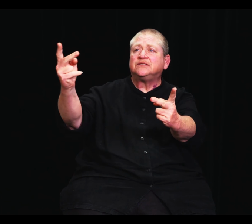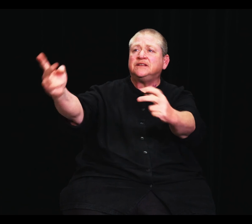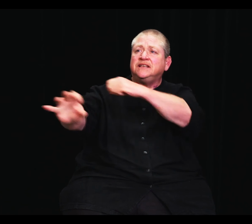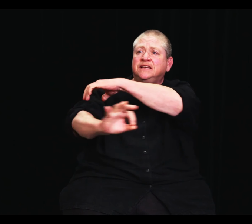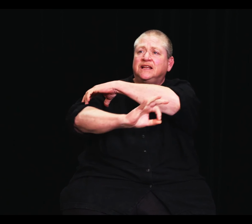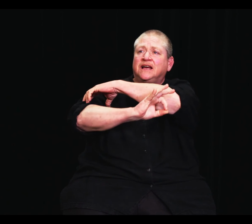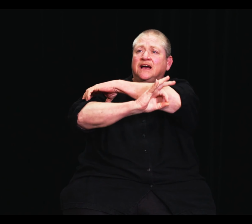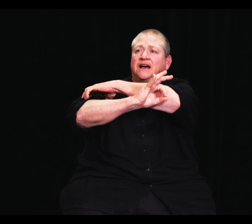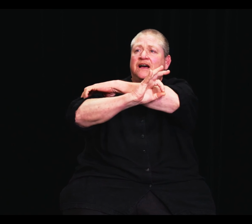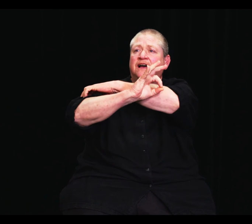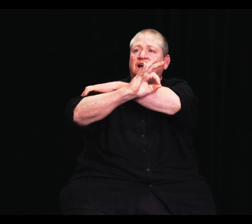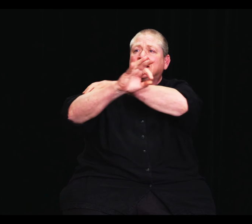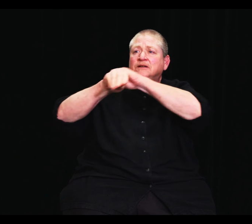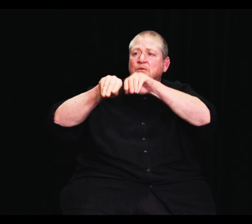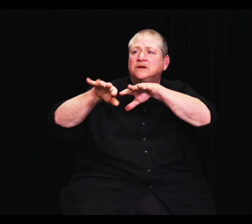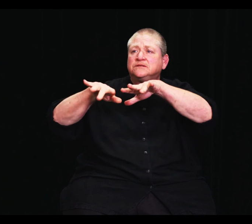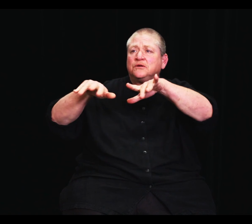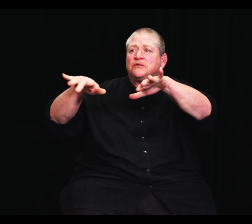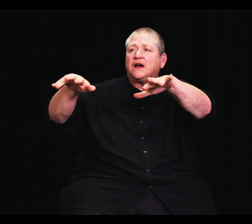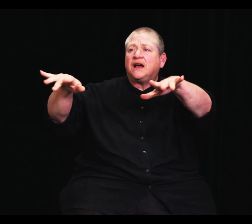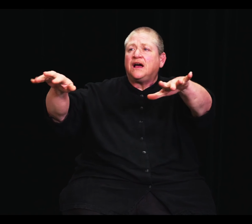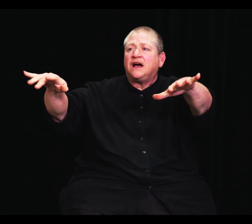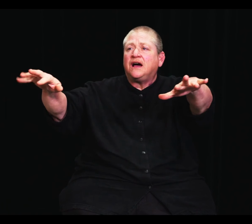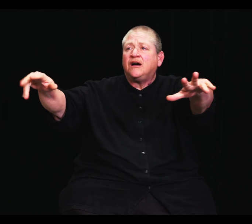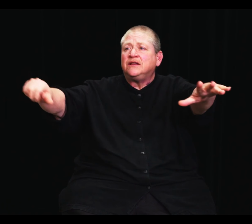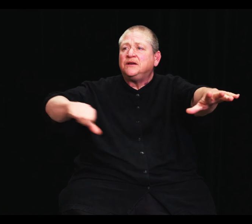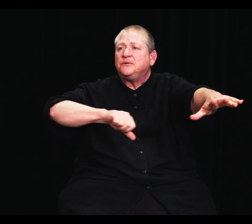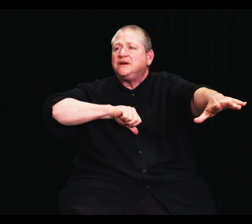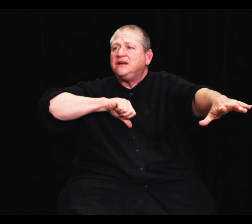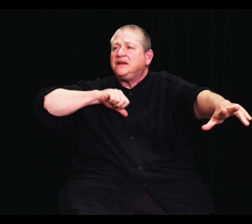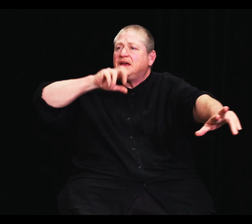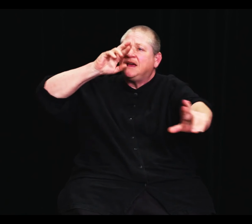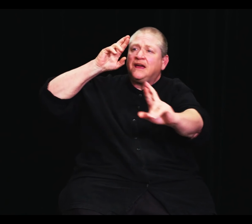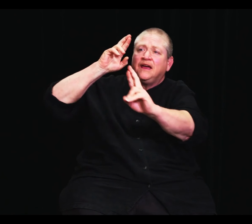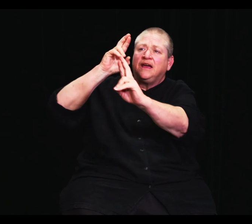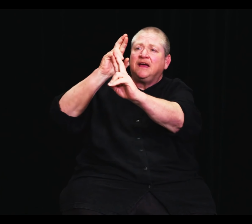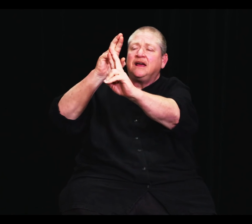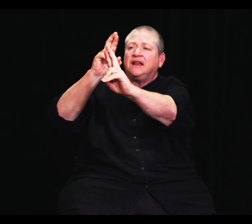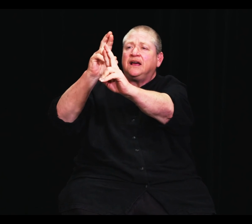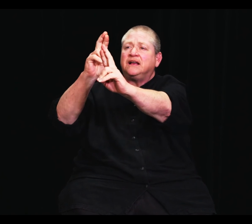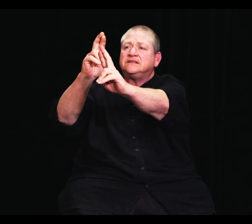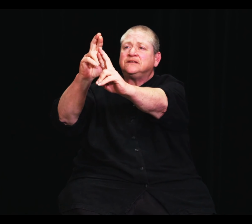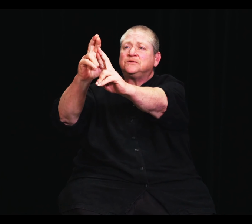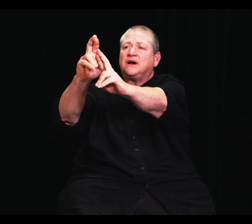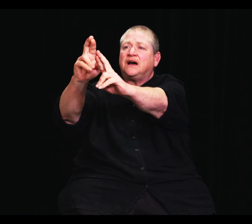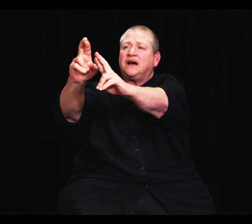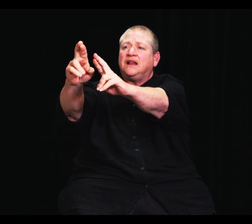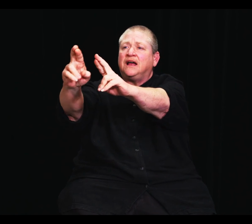Oh say can you see by the dawn's early light